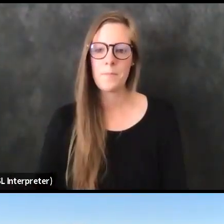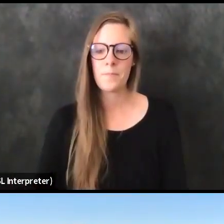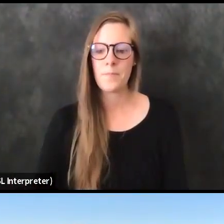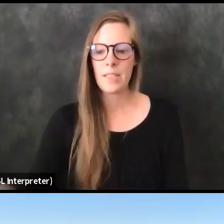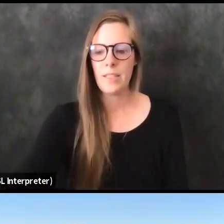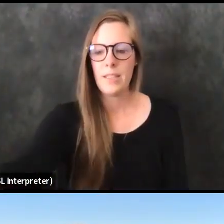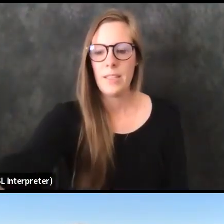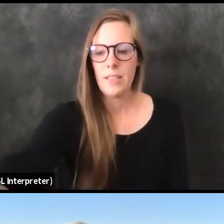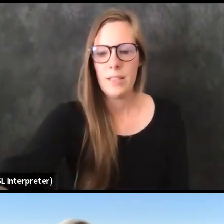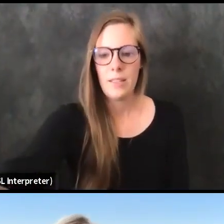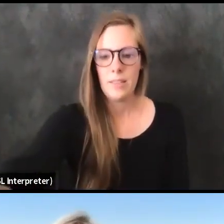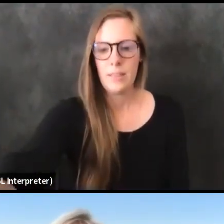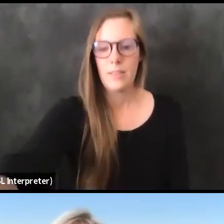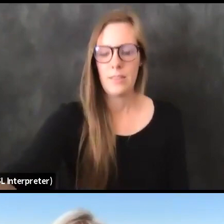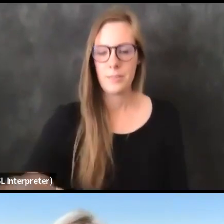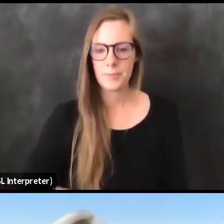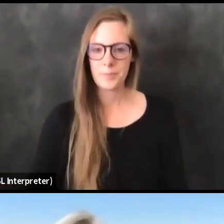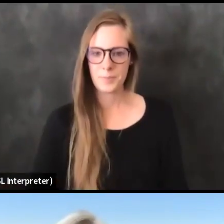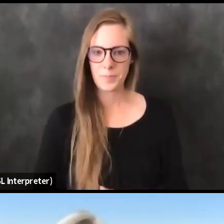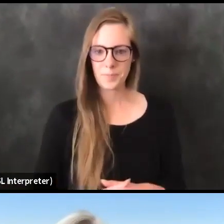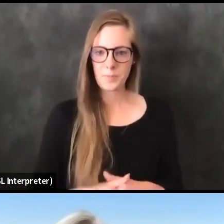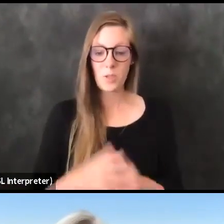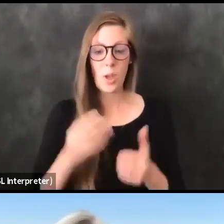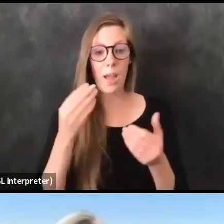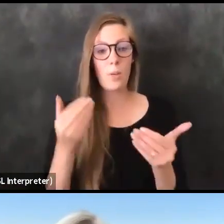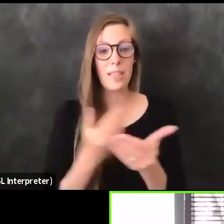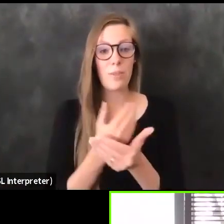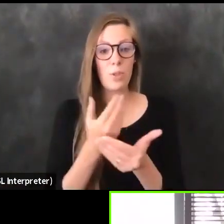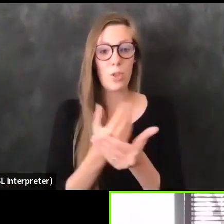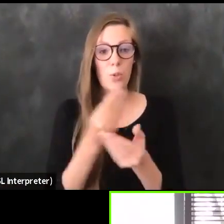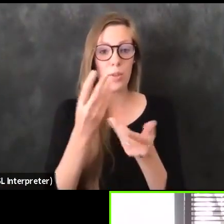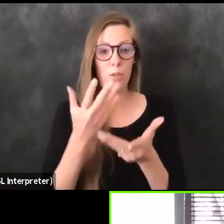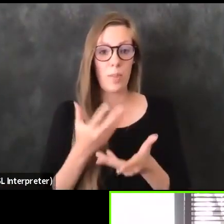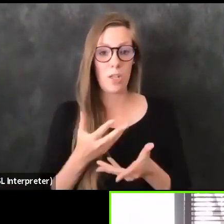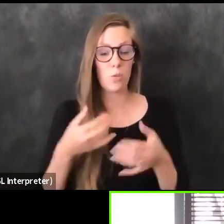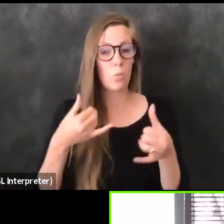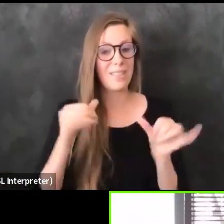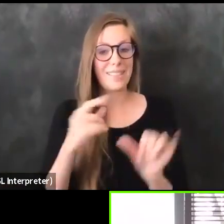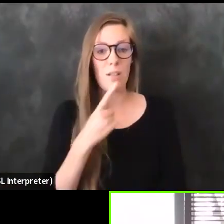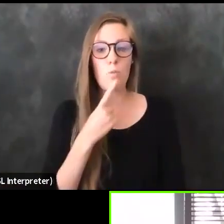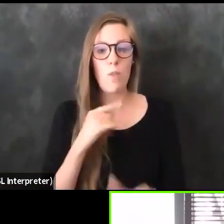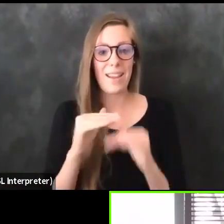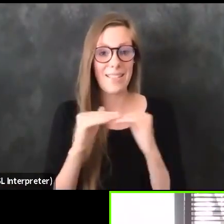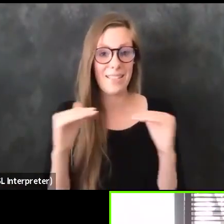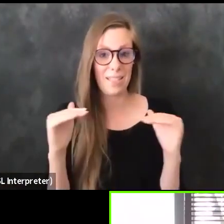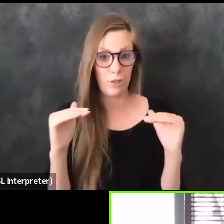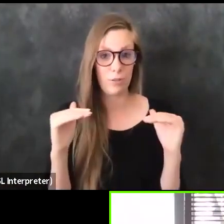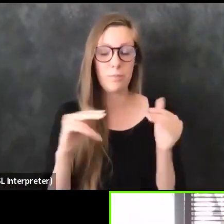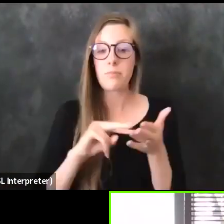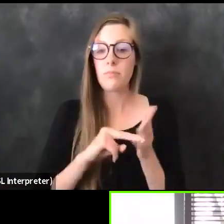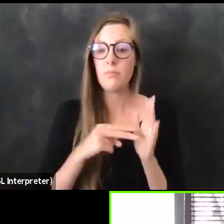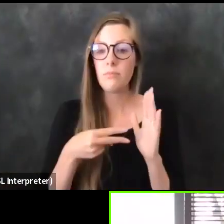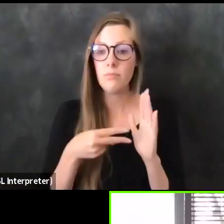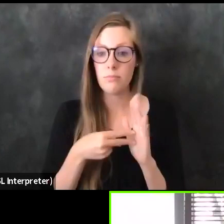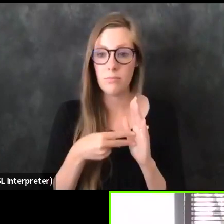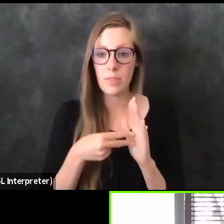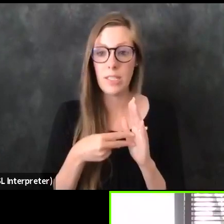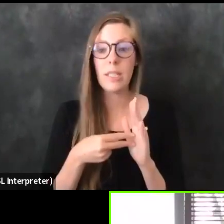The state's blueprint for a safer country. We are still in the red tier, which means that we have substantial spread of the virus.